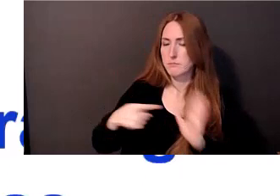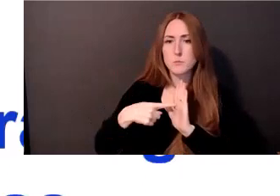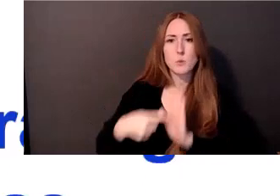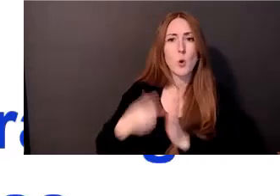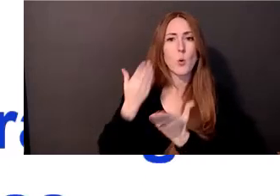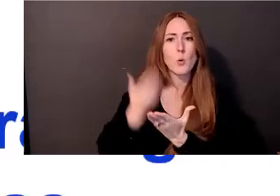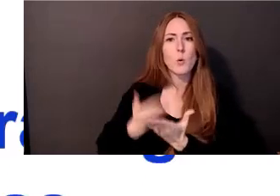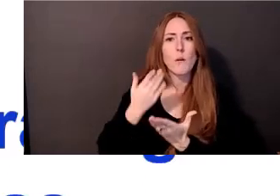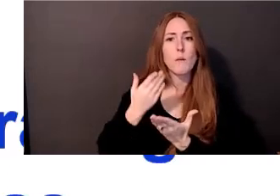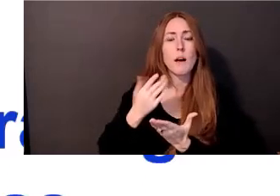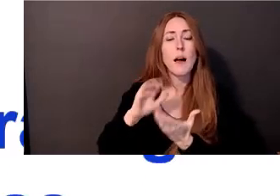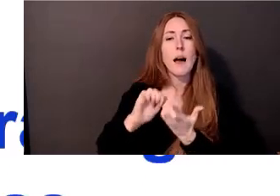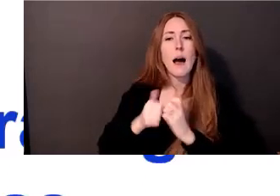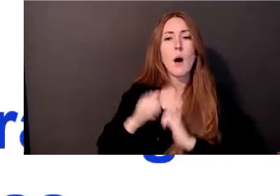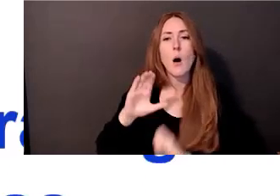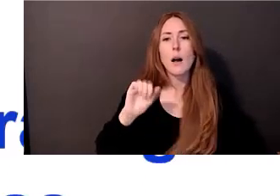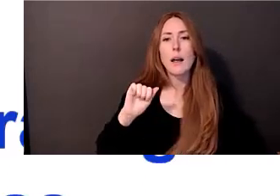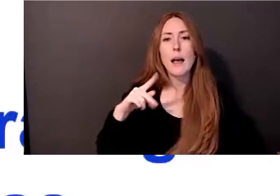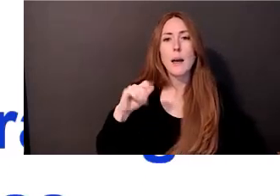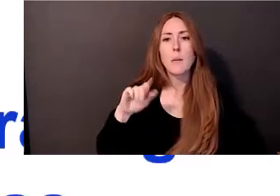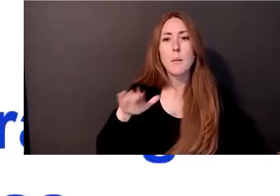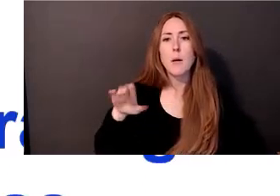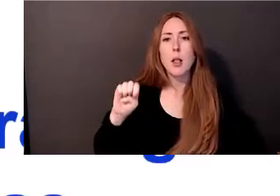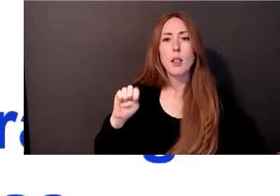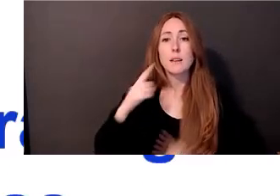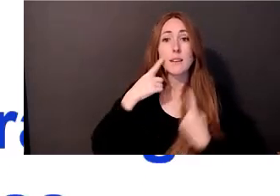in reducing disability in older adults,